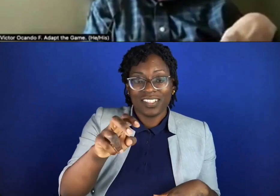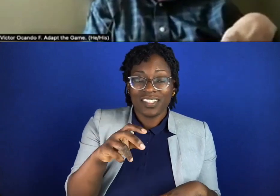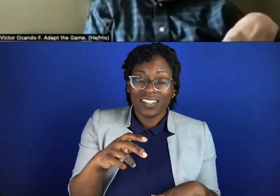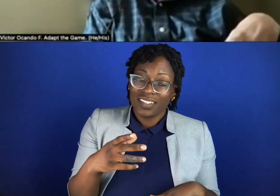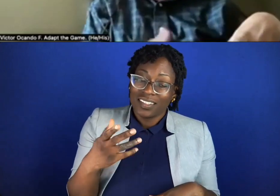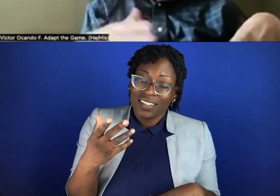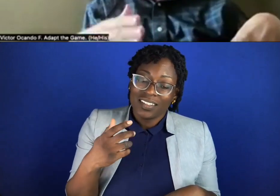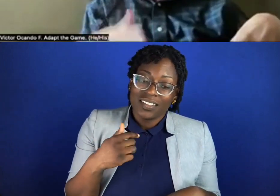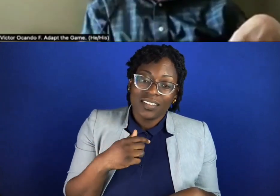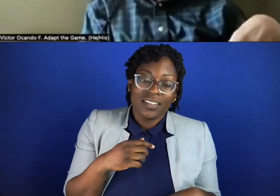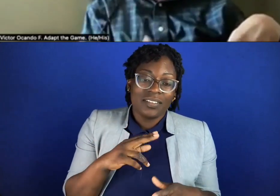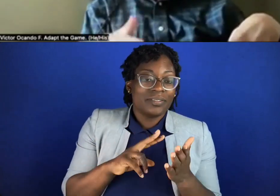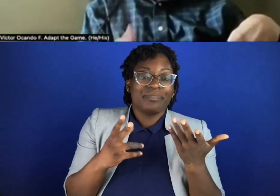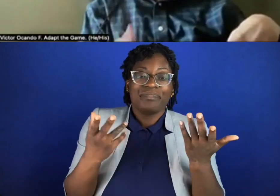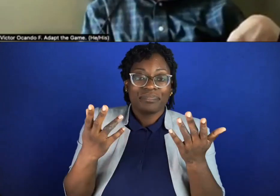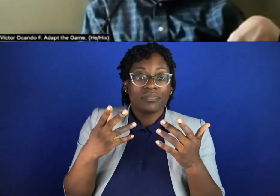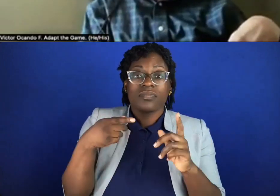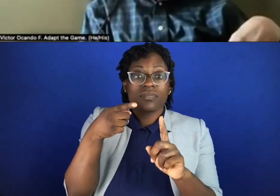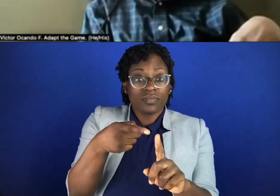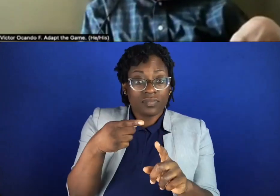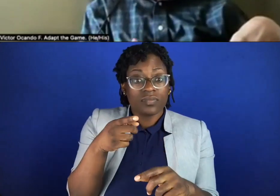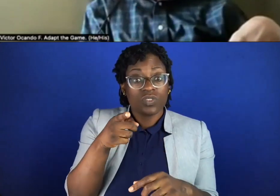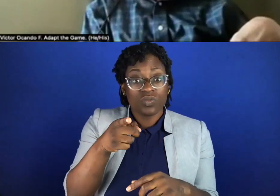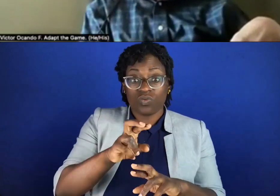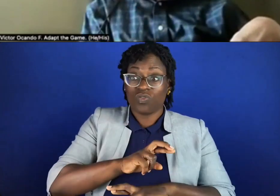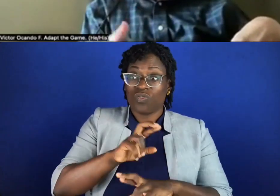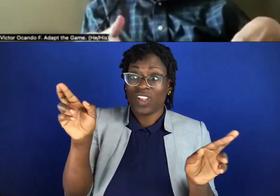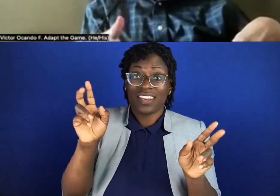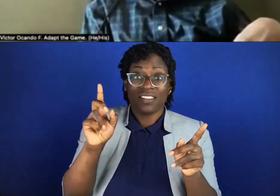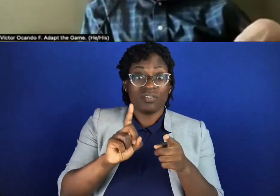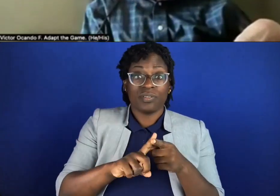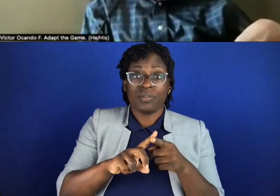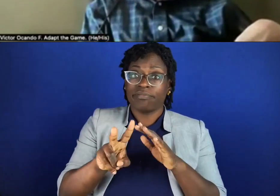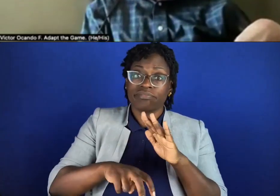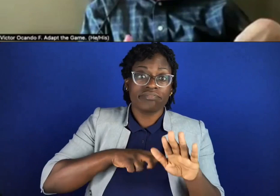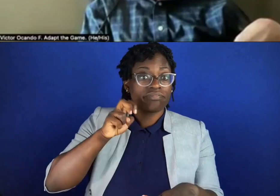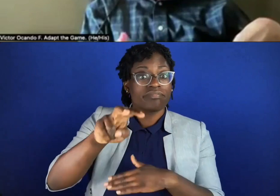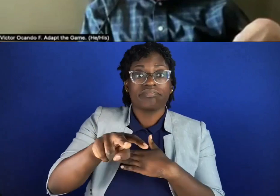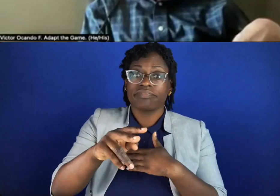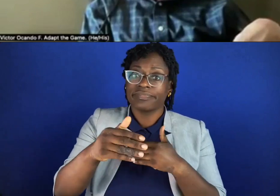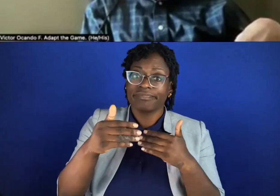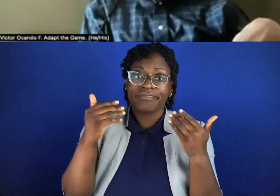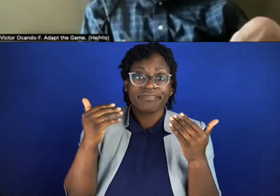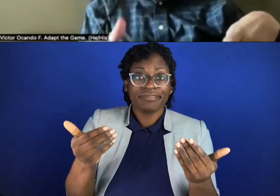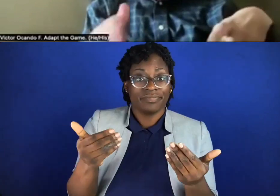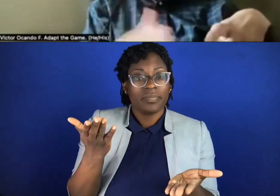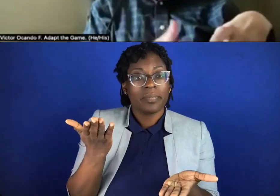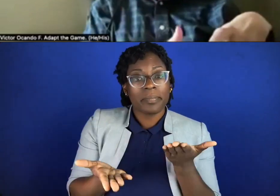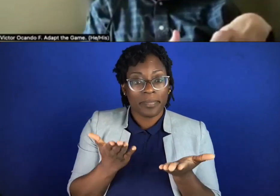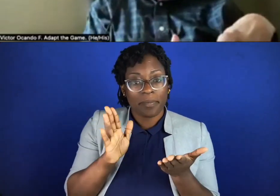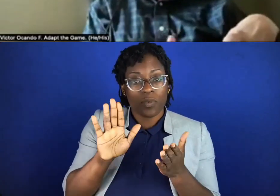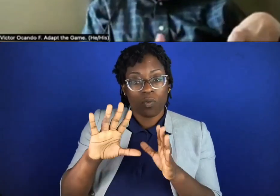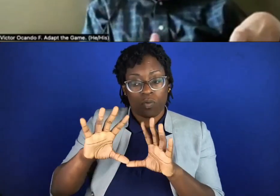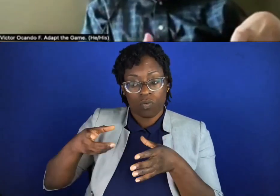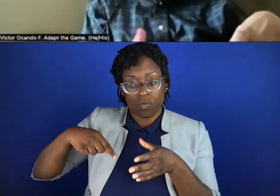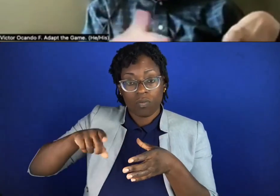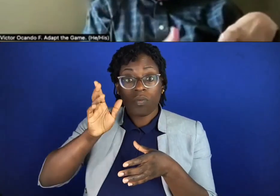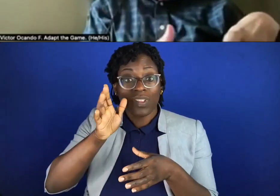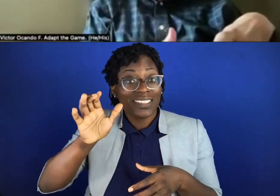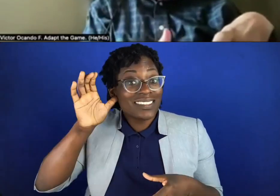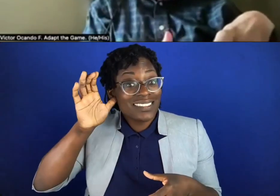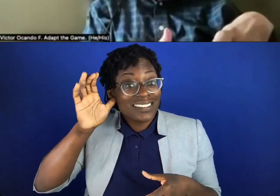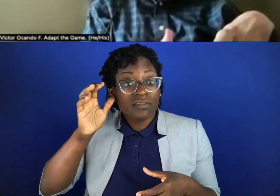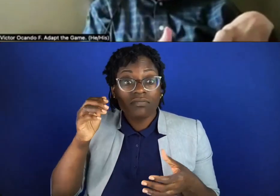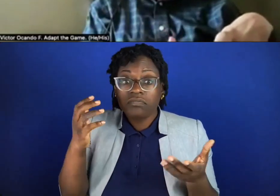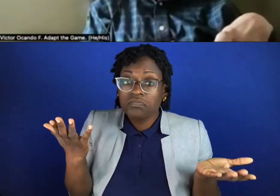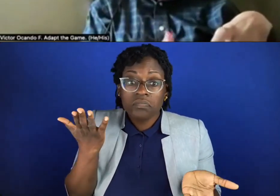you’re ready take a shot. They might listen but if they don’t give you a chance in that